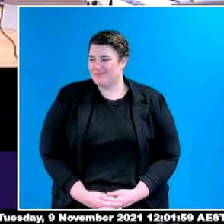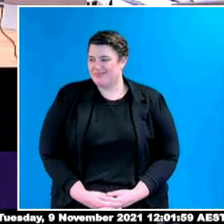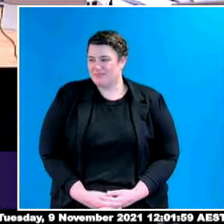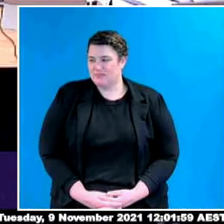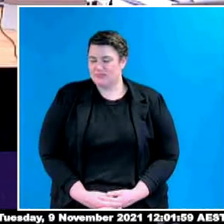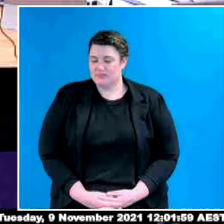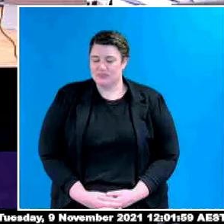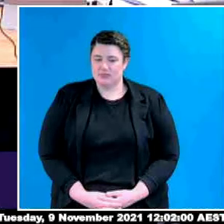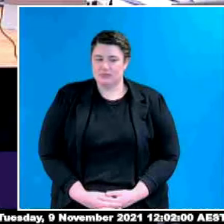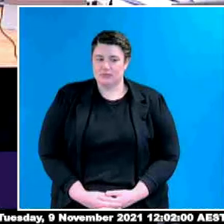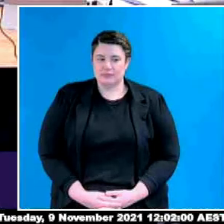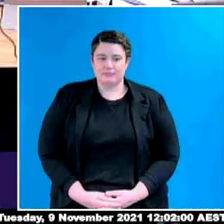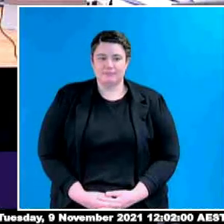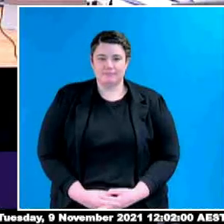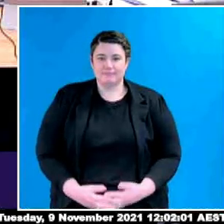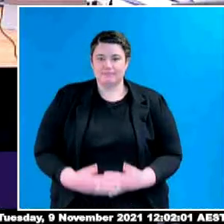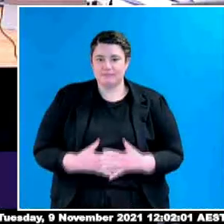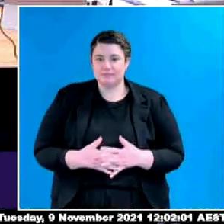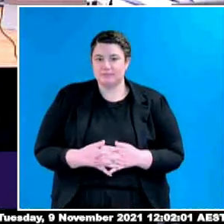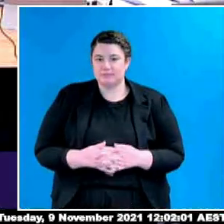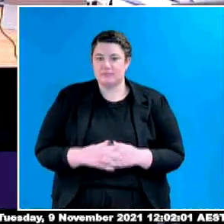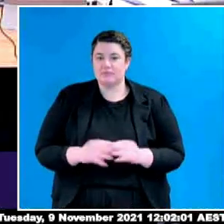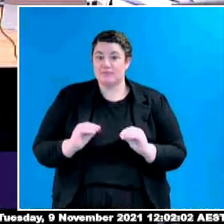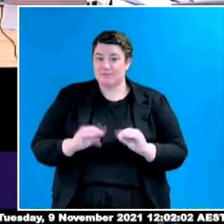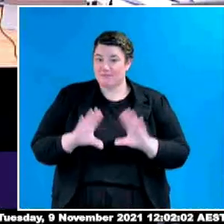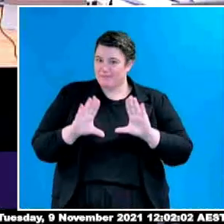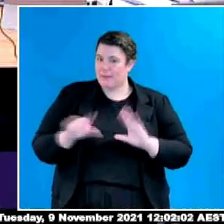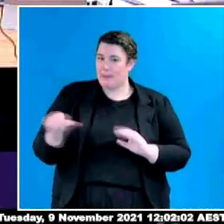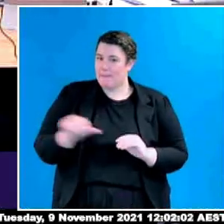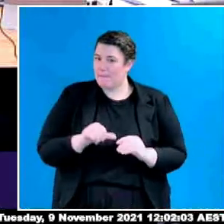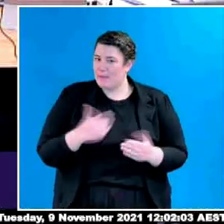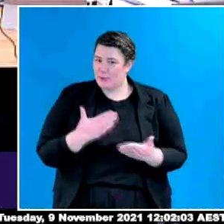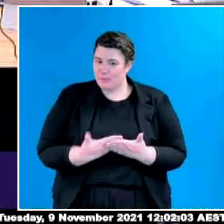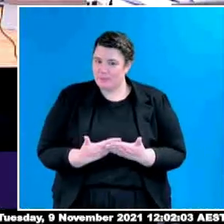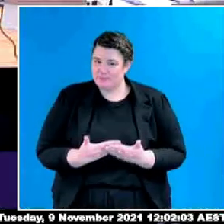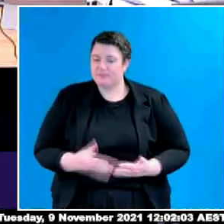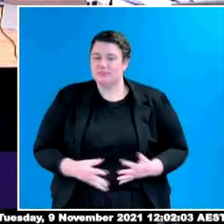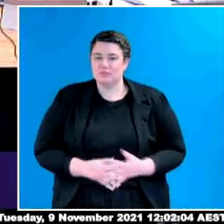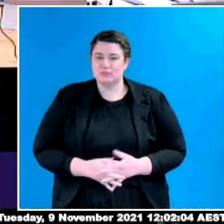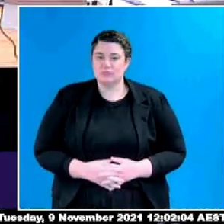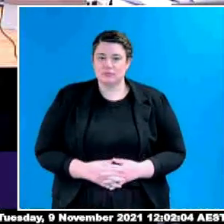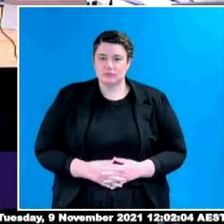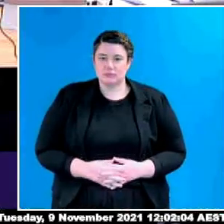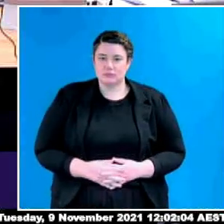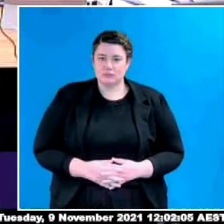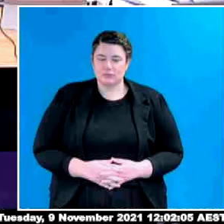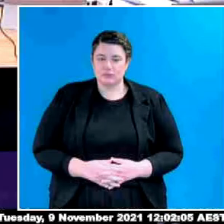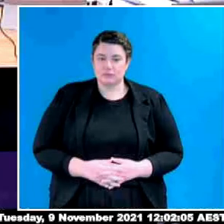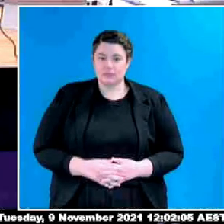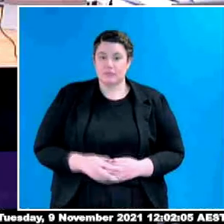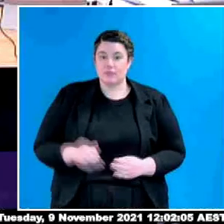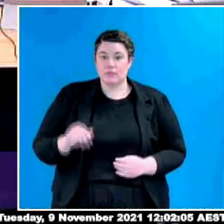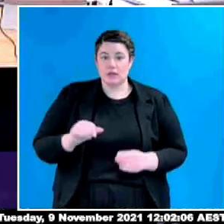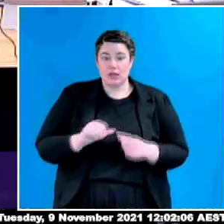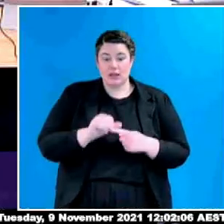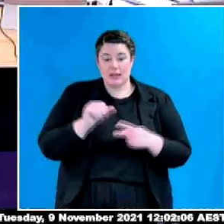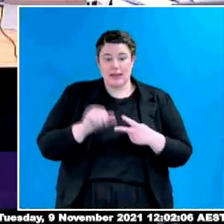The Royal Commission is resumed. Yes, Ms Eastman. Commissioners, our next witness is Ms Christina Ryan.